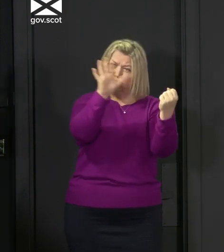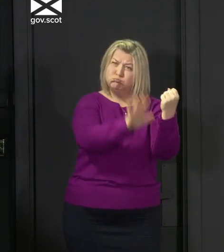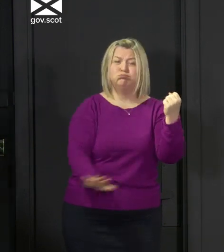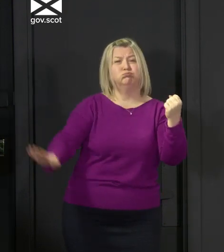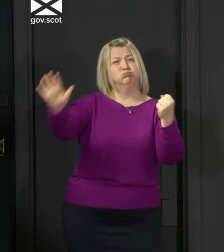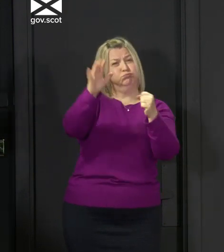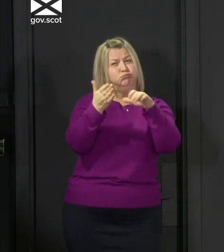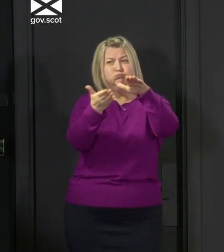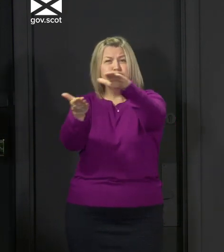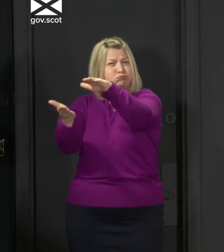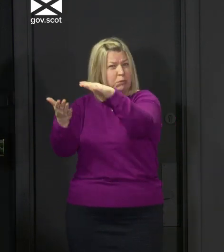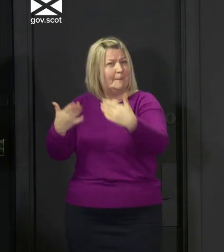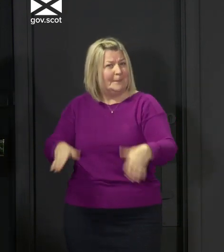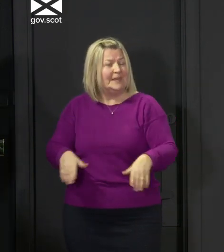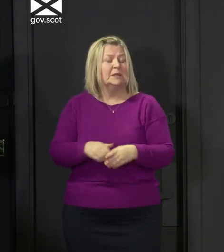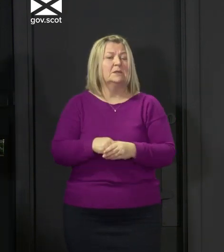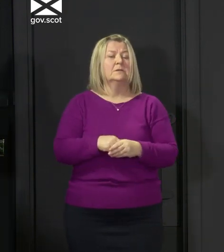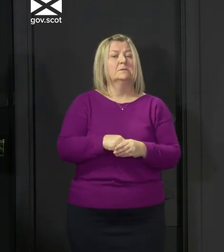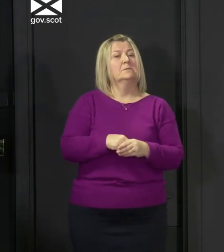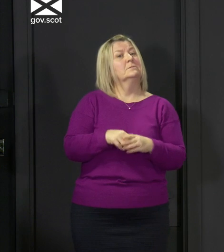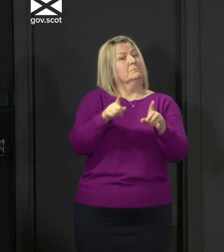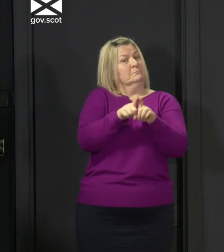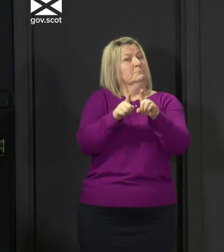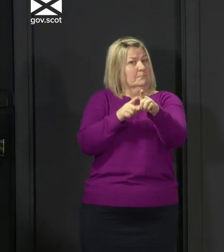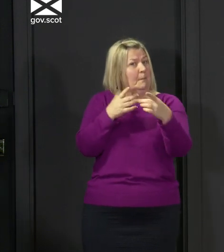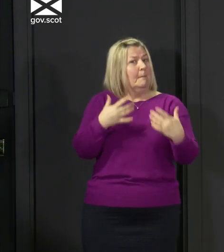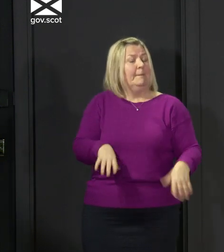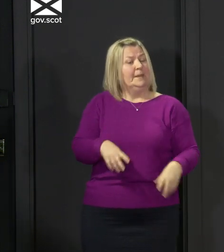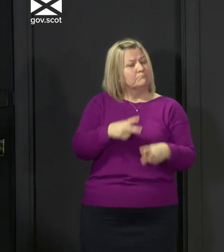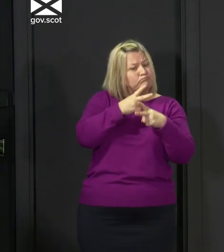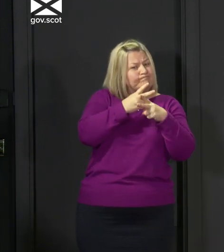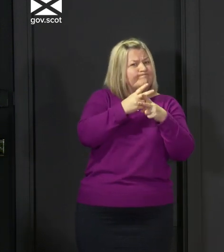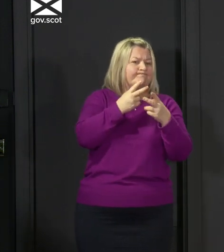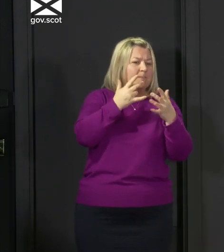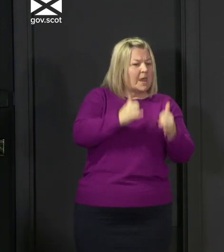And more broadly, we are in close contact with the Care Inspectorate to understand how